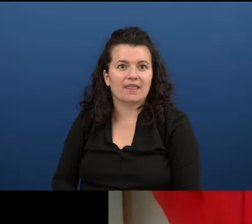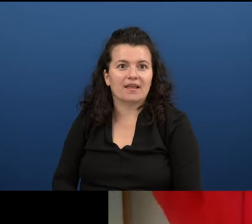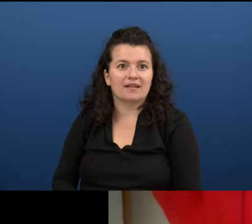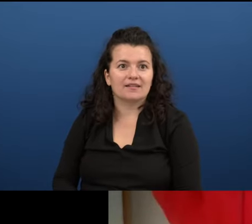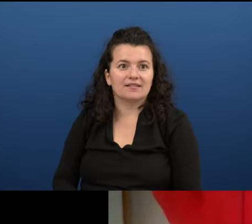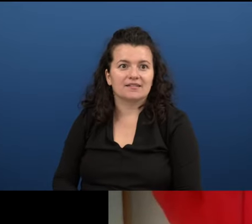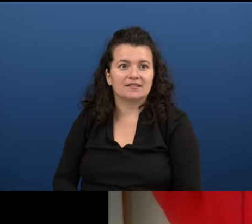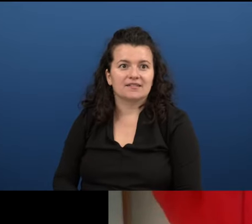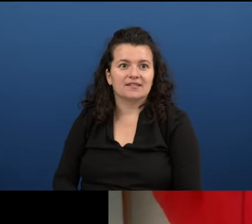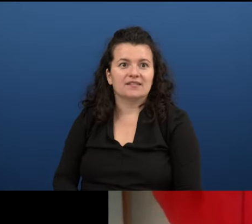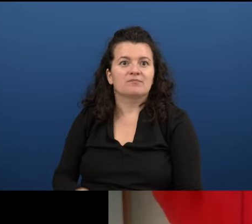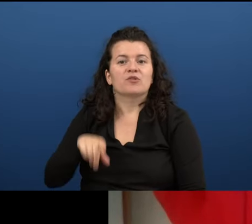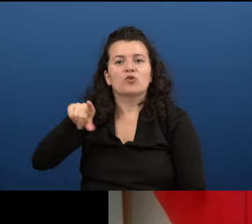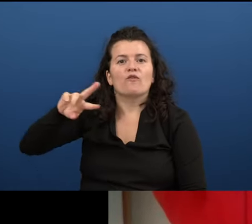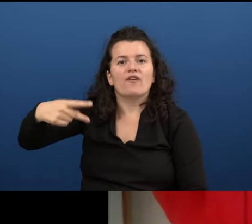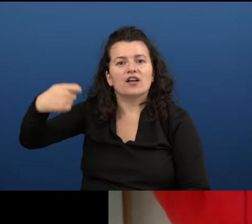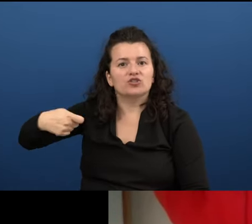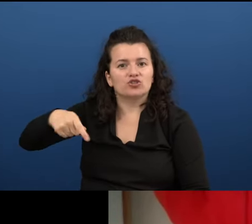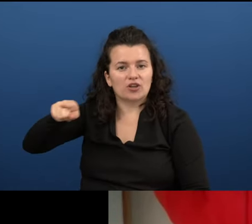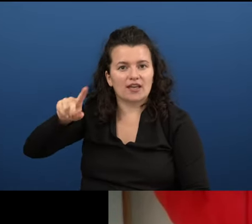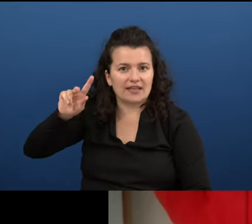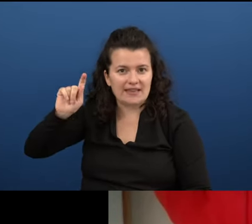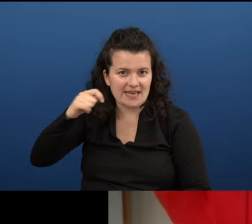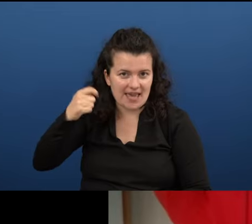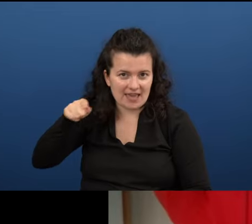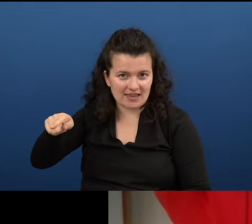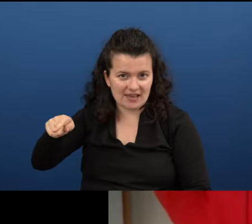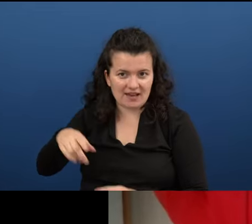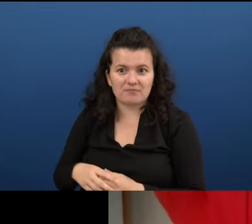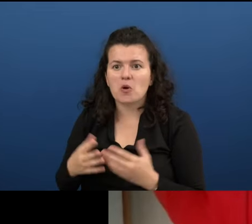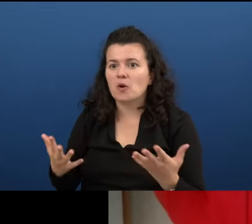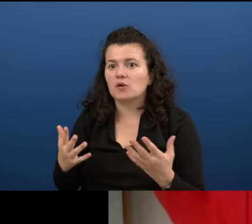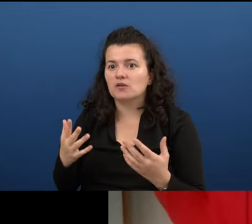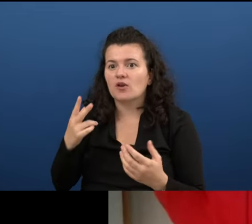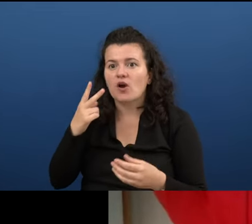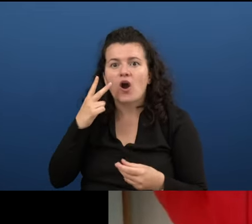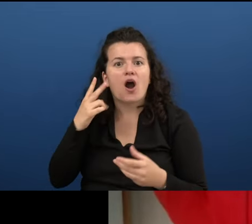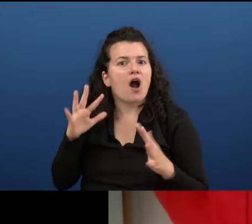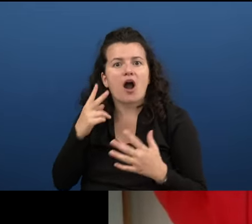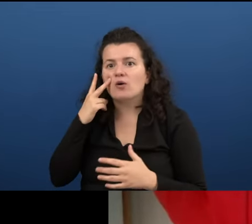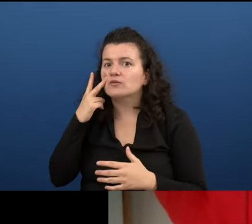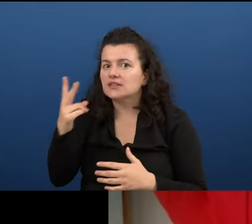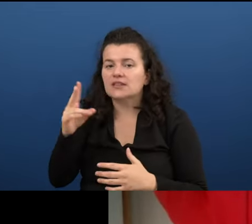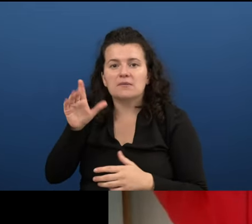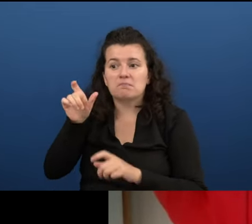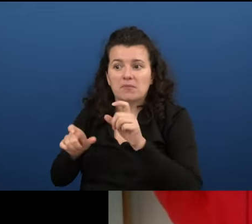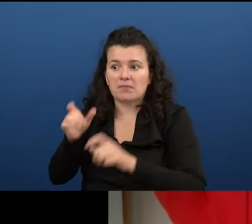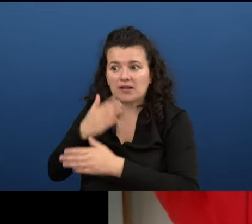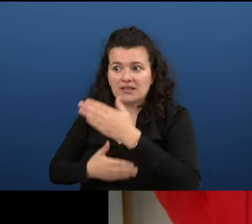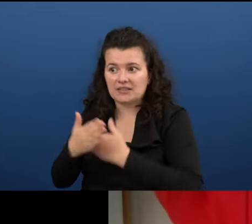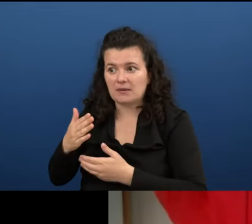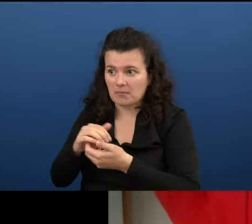in Kenya, which role, do you see for organizations off person with disabilities to engage companies